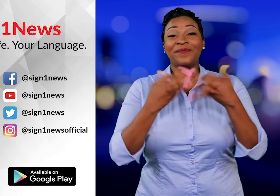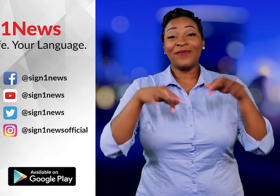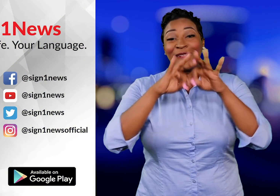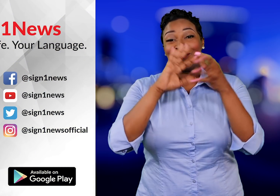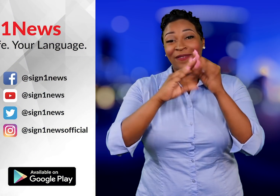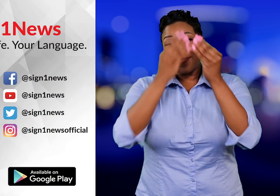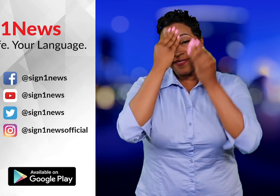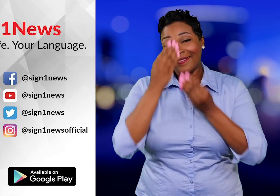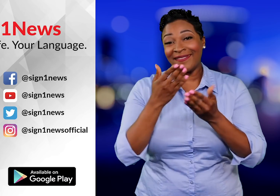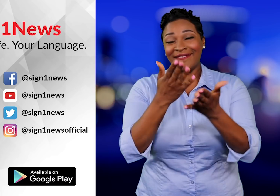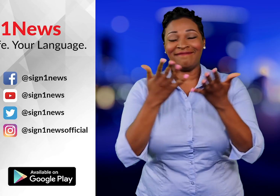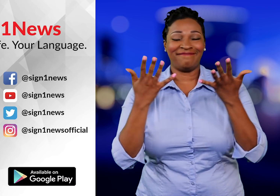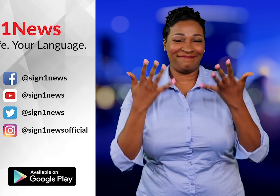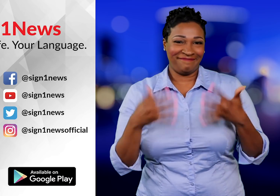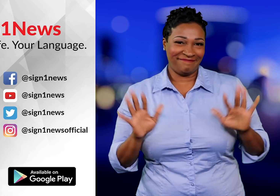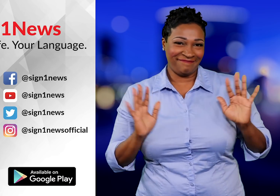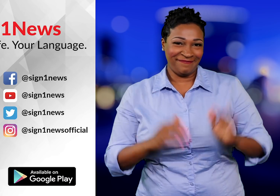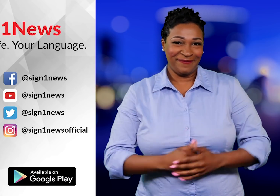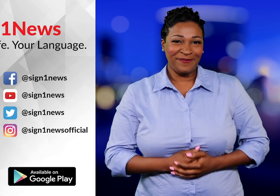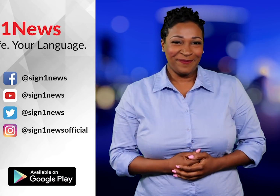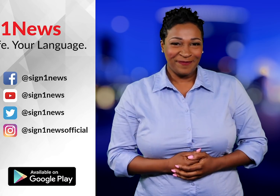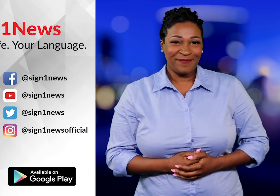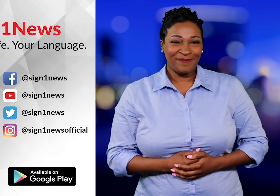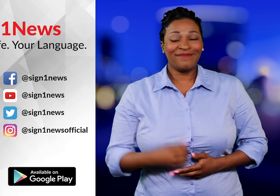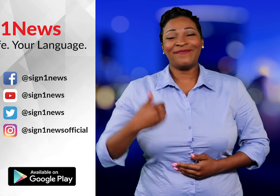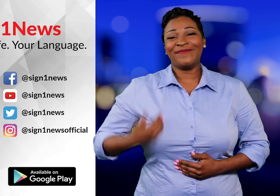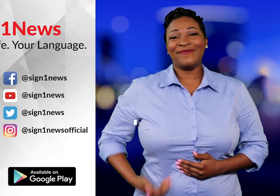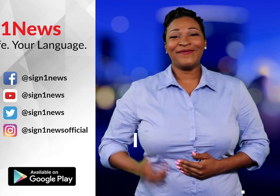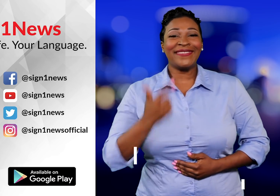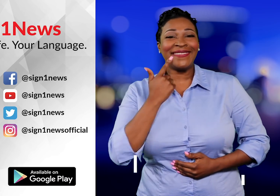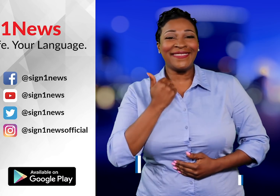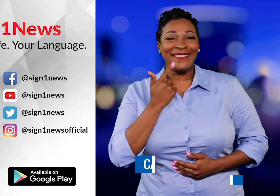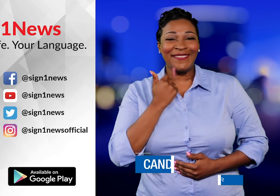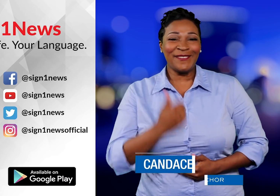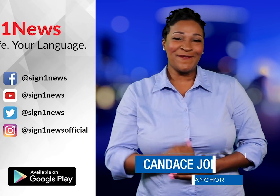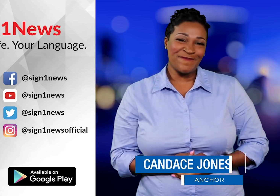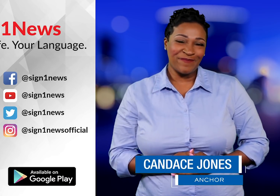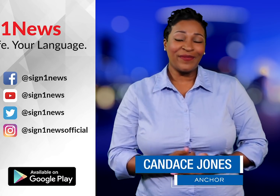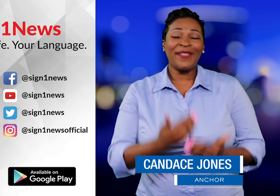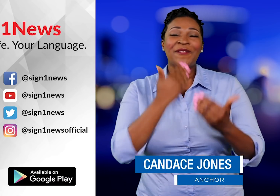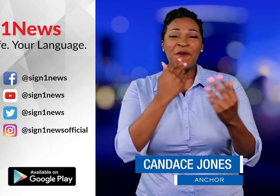And those are your top stories for today. I'm Candace Jones.